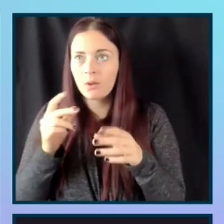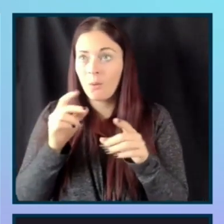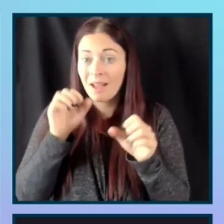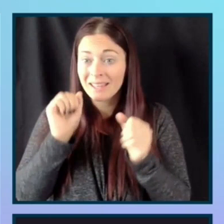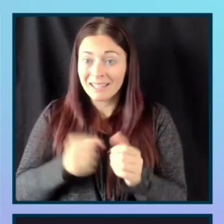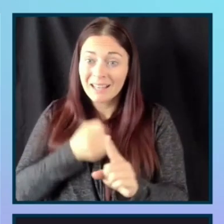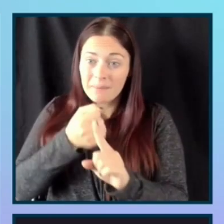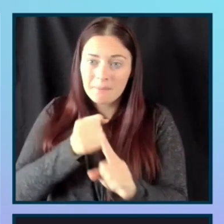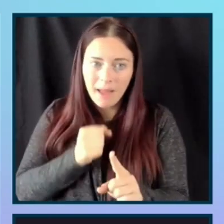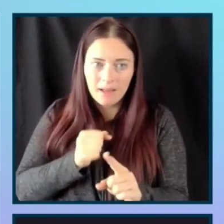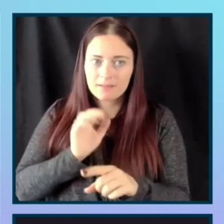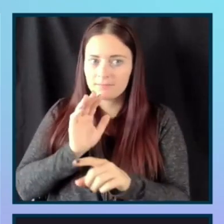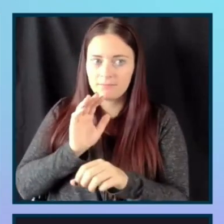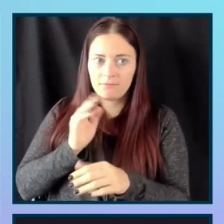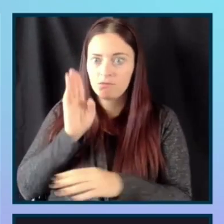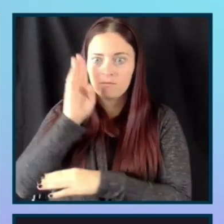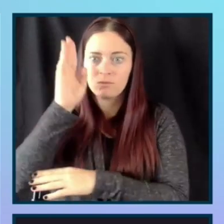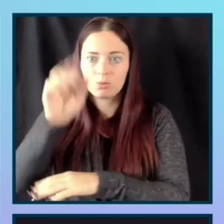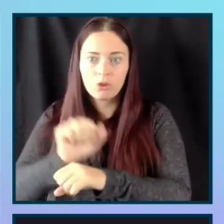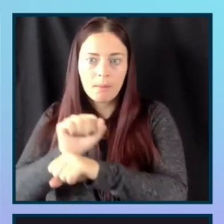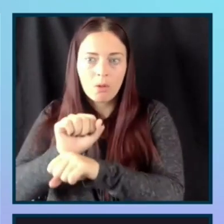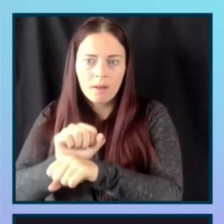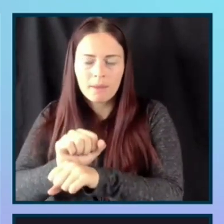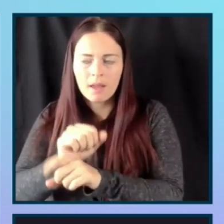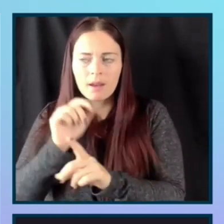And decide that somebody's not suitable for a job